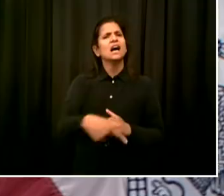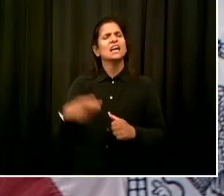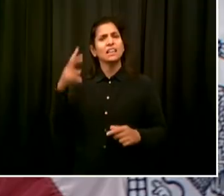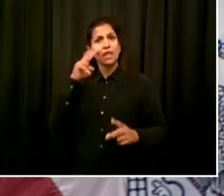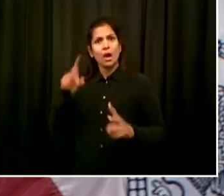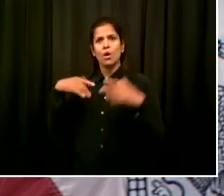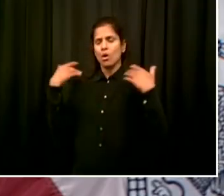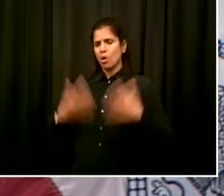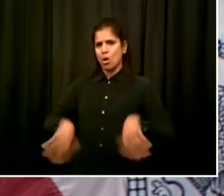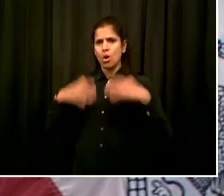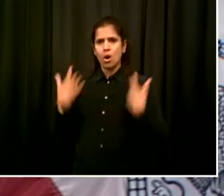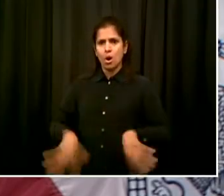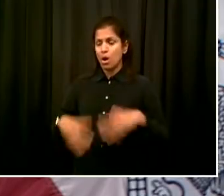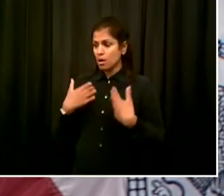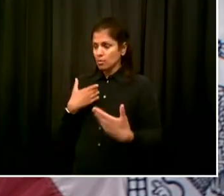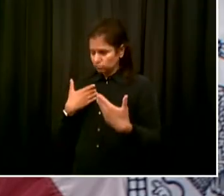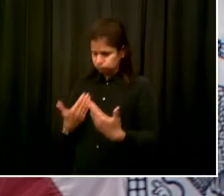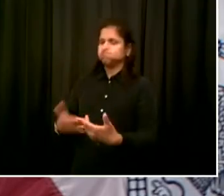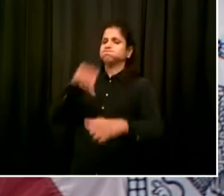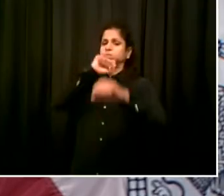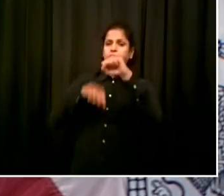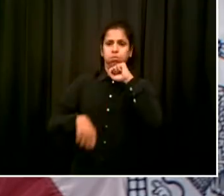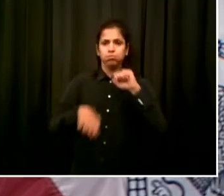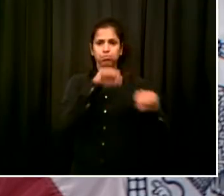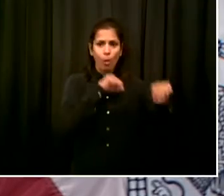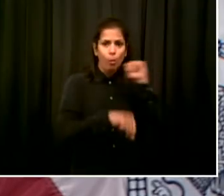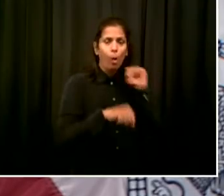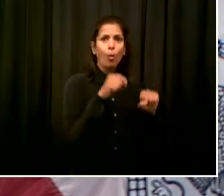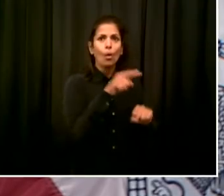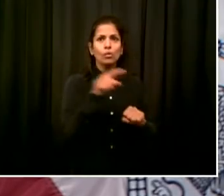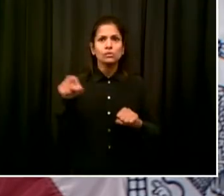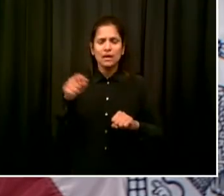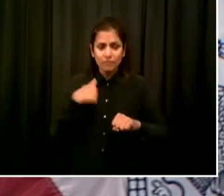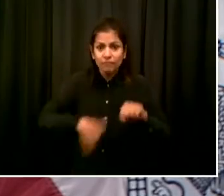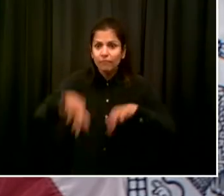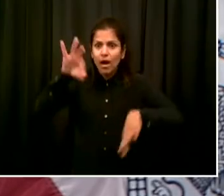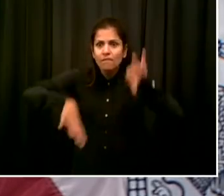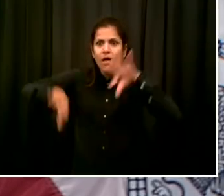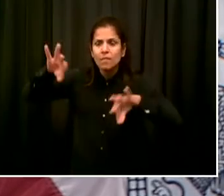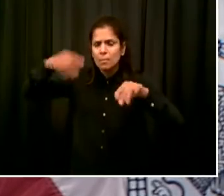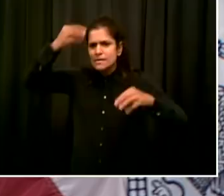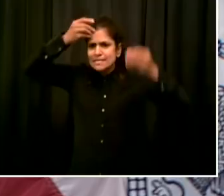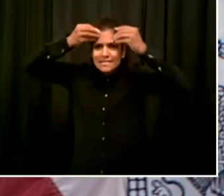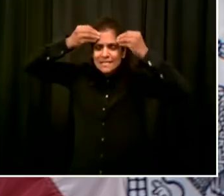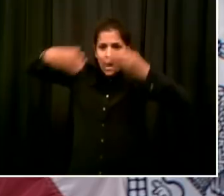MANY DIFFERENT CHALLENGES A ND THERE S IHAD TO BE SOME REGROUPING AND